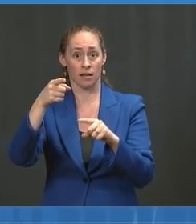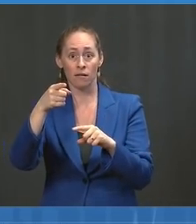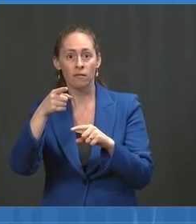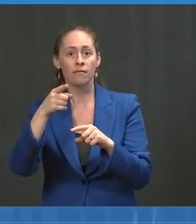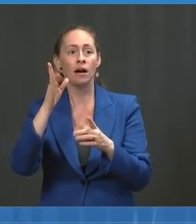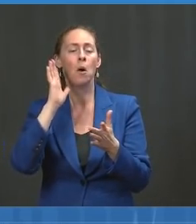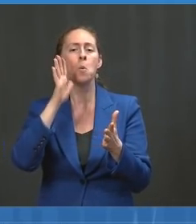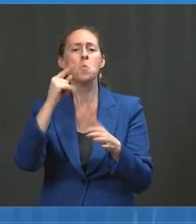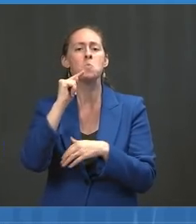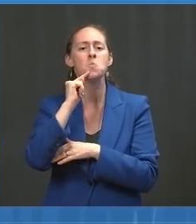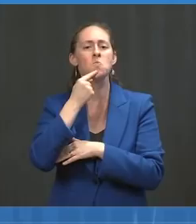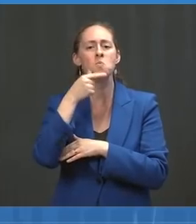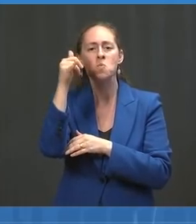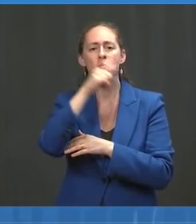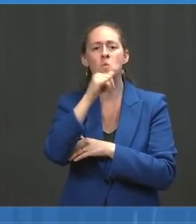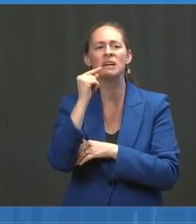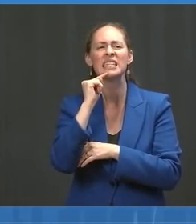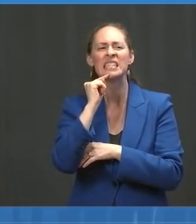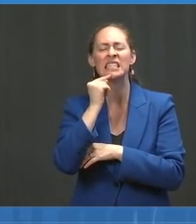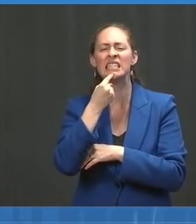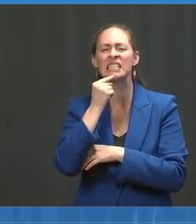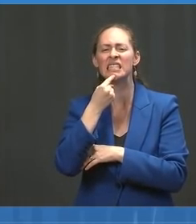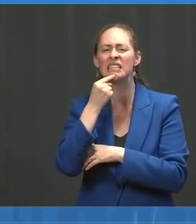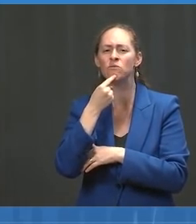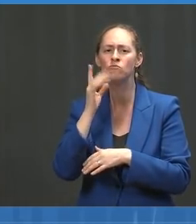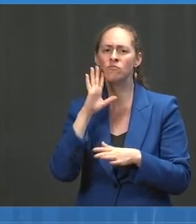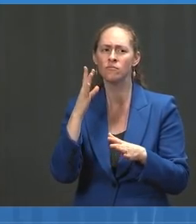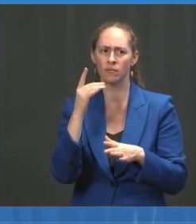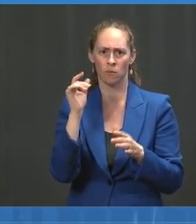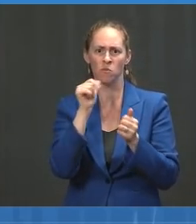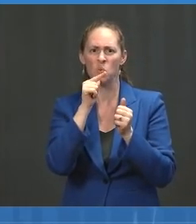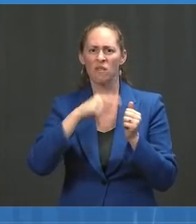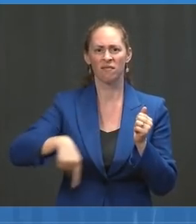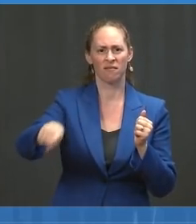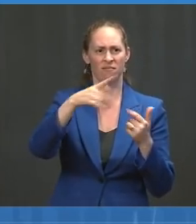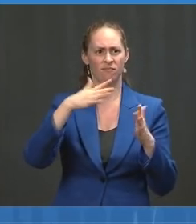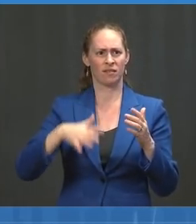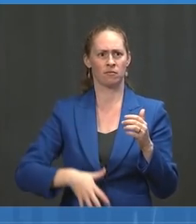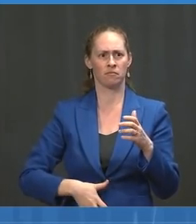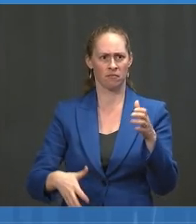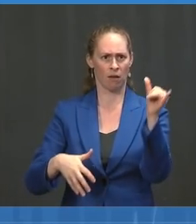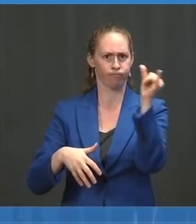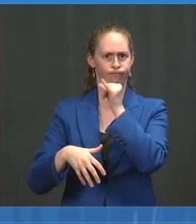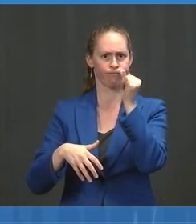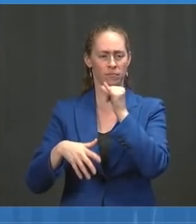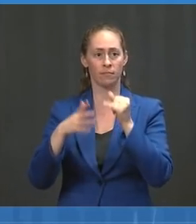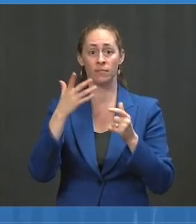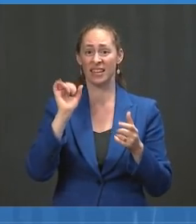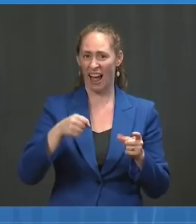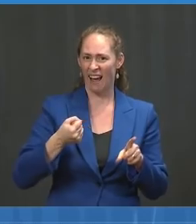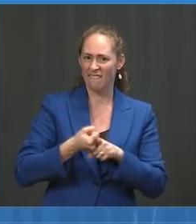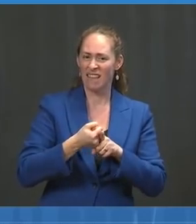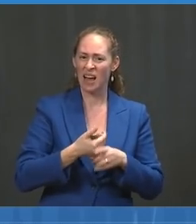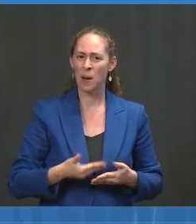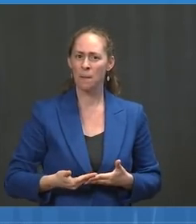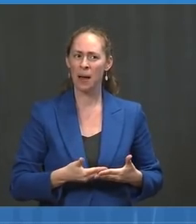and increased severity of outcomes in their unborn babies. And so, we are advocating, suggesting, highly recommending --